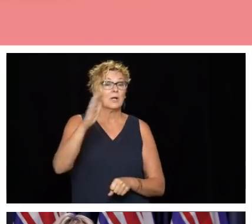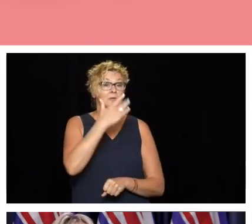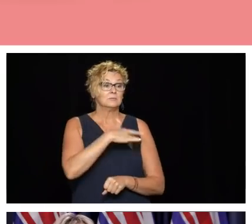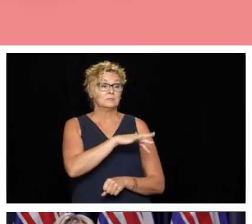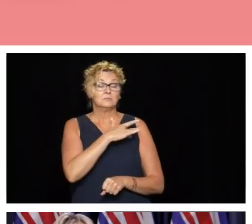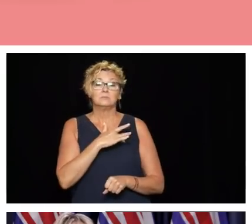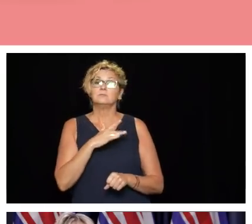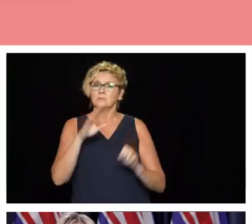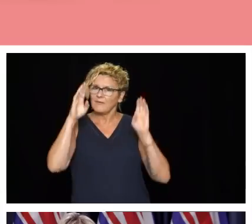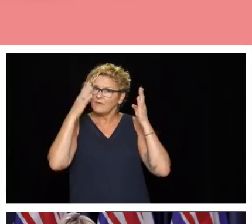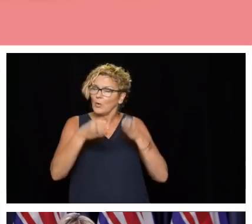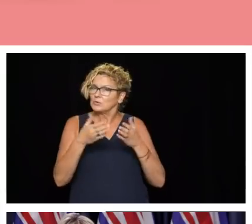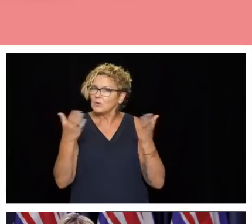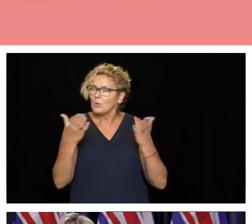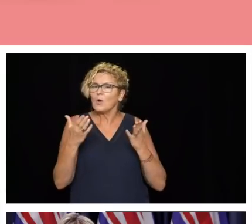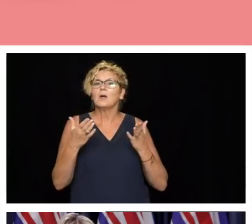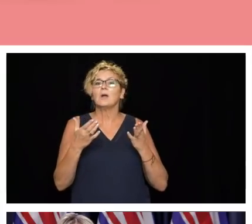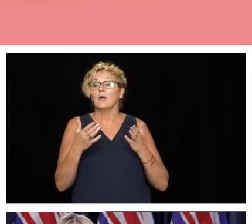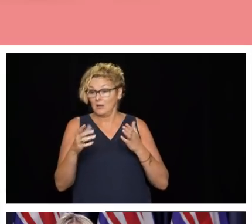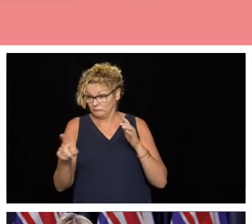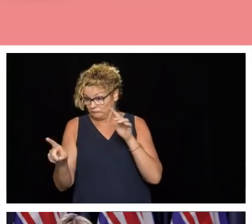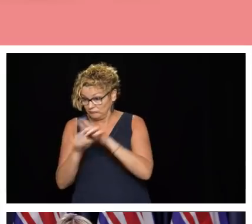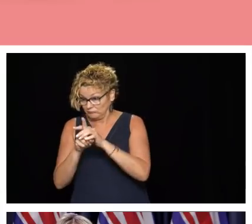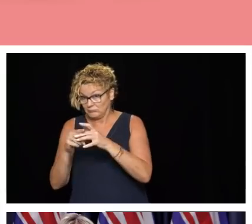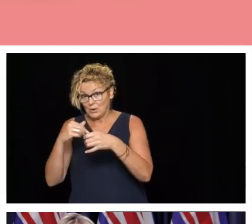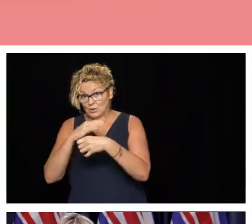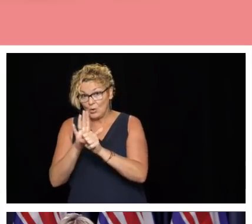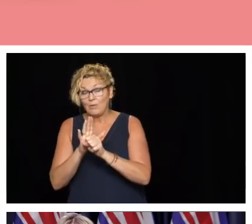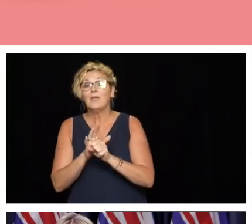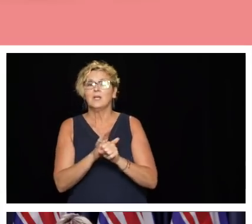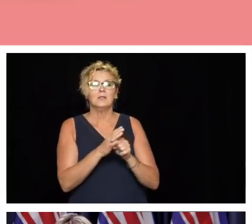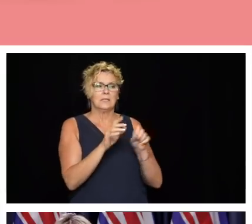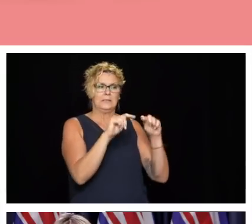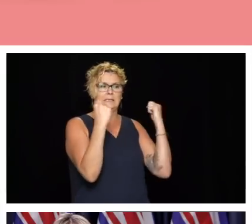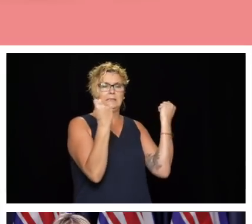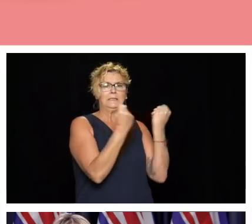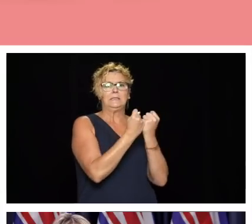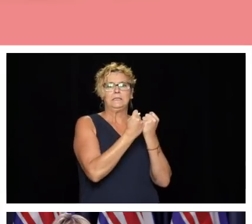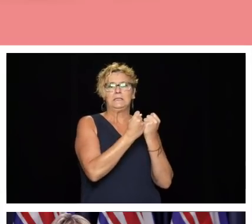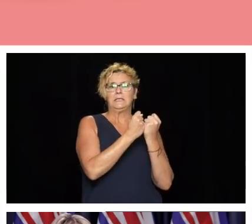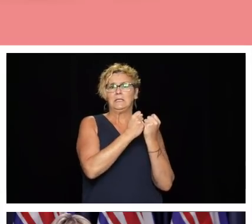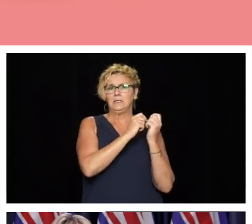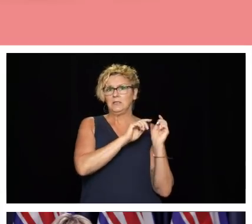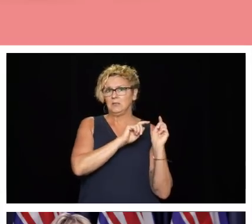do this and we are well on our way to get there. We also are looking at increasing the resources